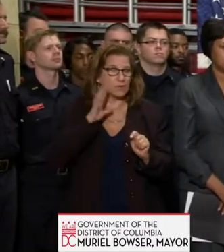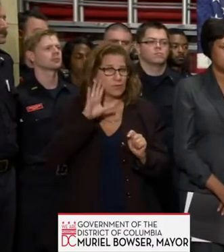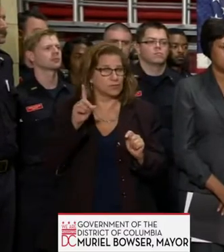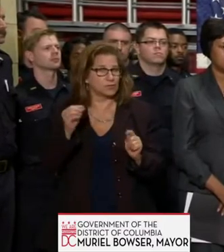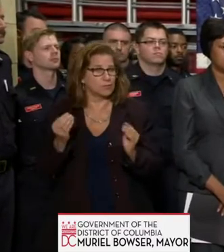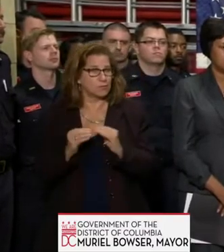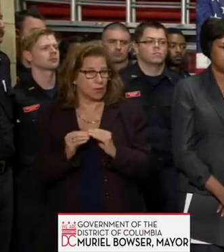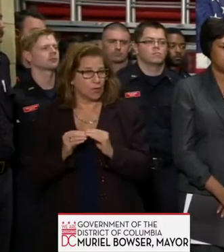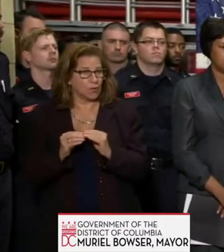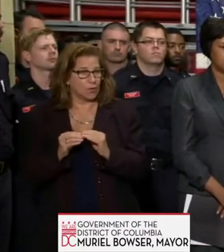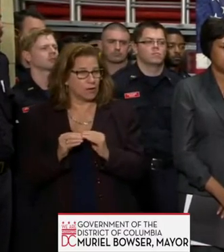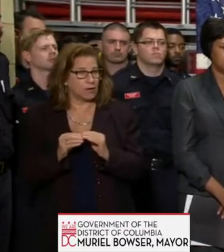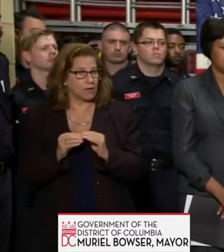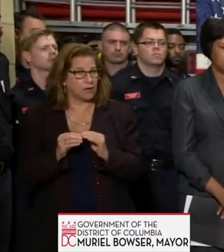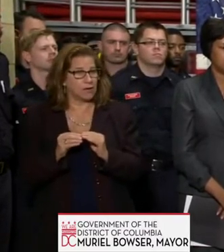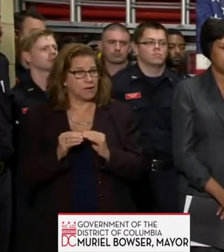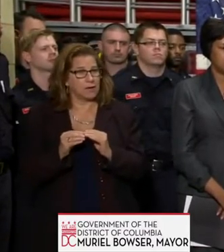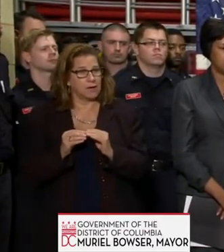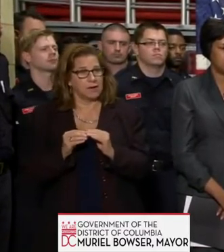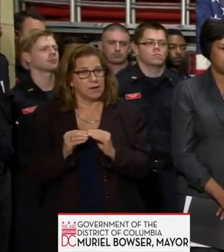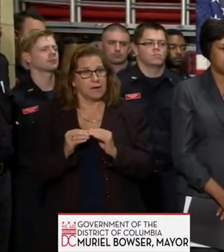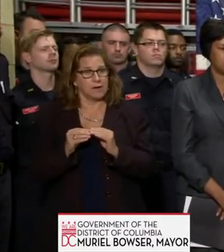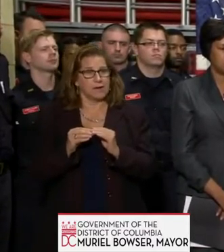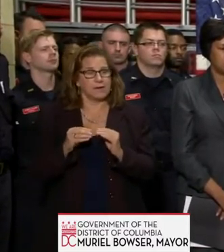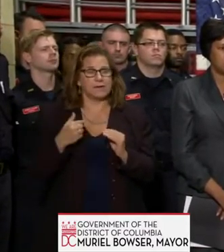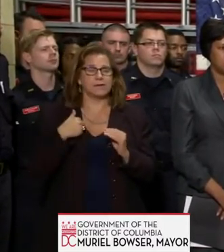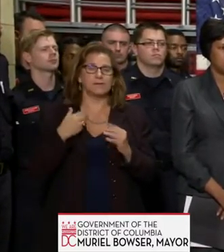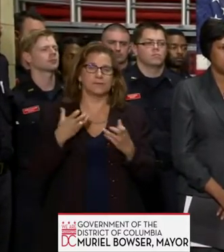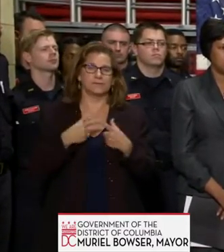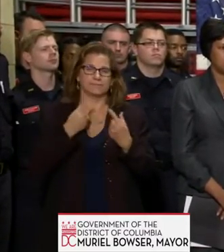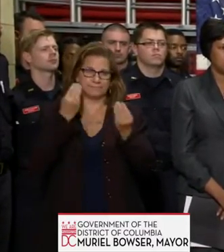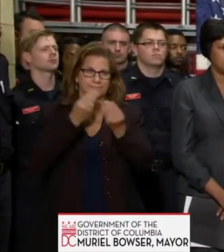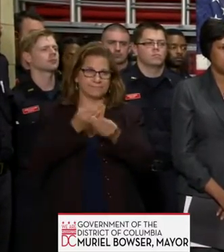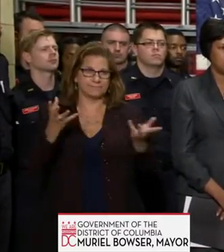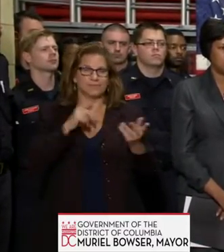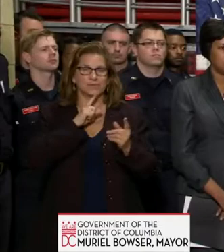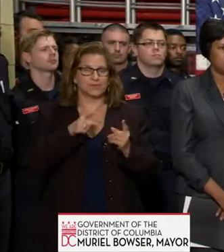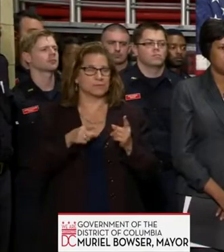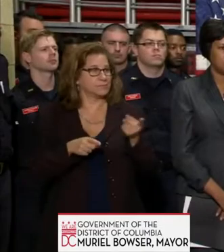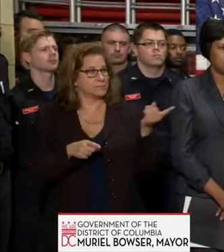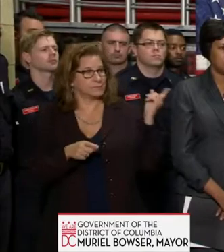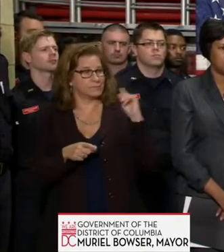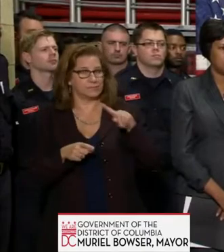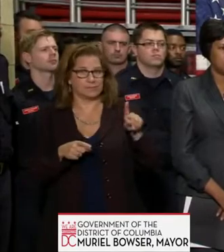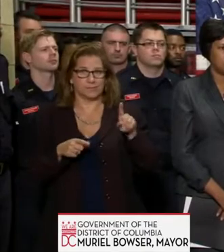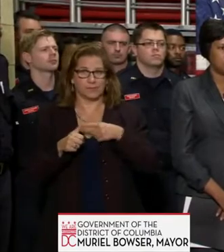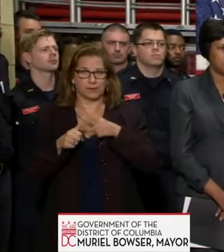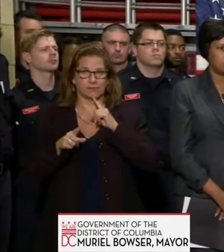POINT OUT THAT WE HAVE YOU IN OUR THOUGHTS AND WE'RE GRATEFUL FOR ALL THAT YOU DO SO IF I COULD CALL UP COUNCIL CHAIR